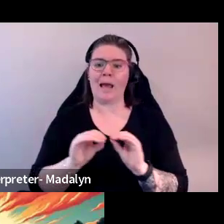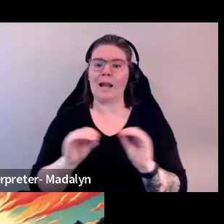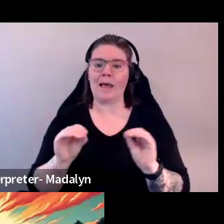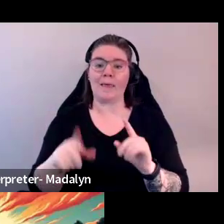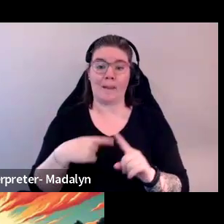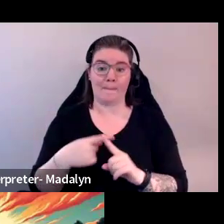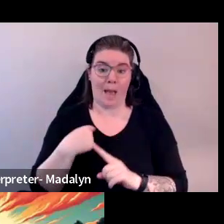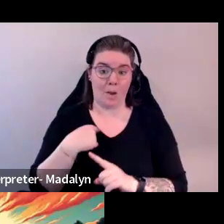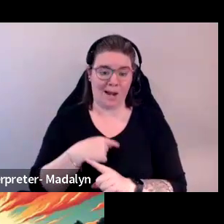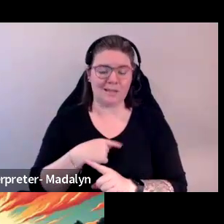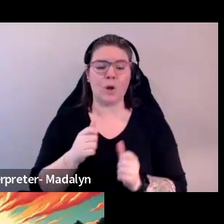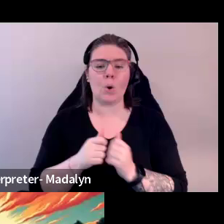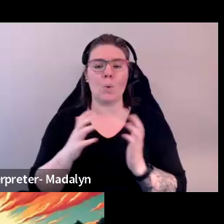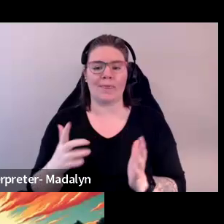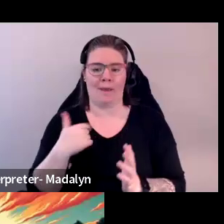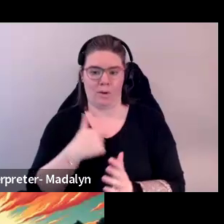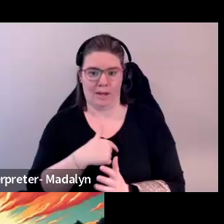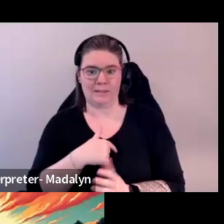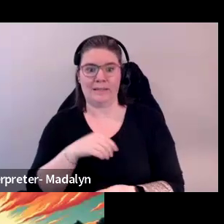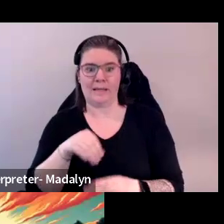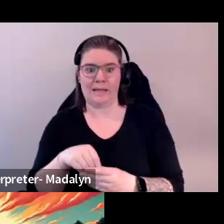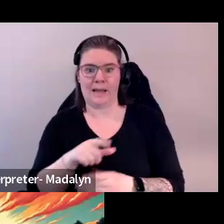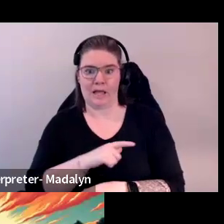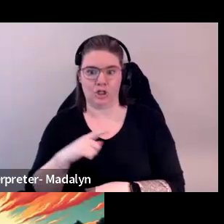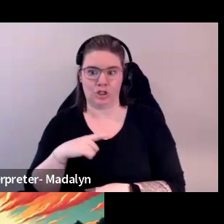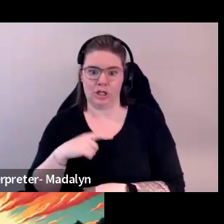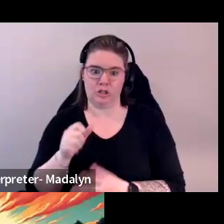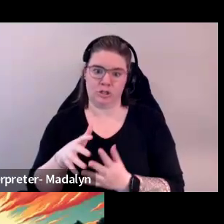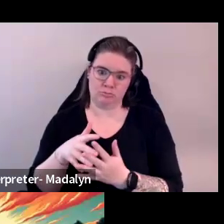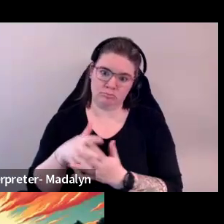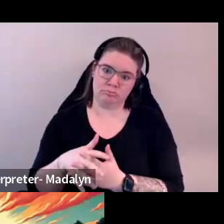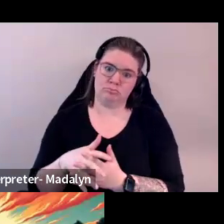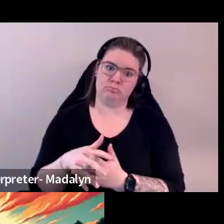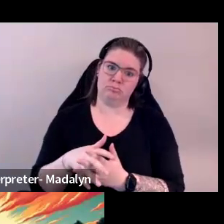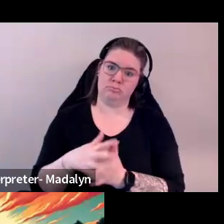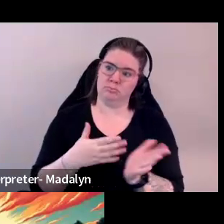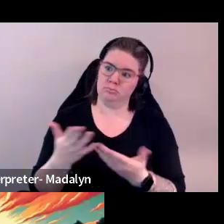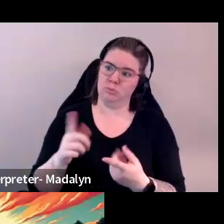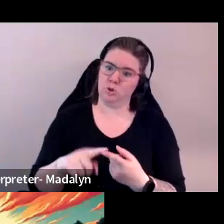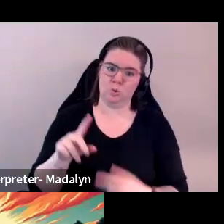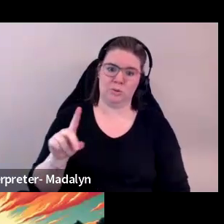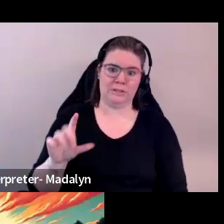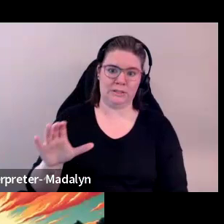Don Dew: and we need to get that into DC, so like Casey or somebody to do that. Don Dew: because